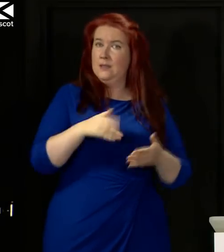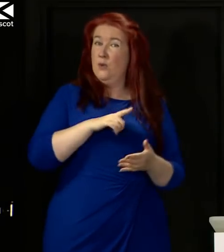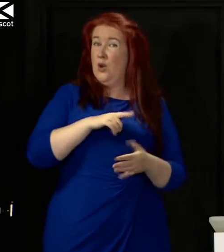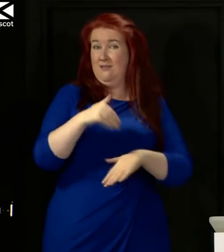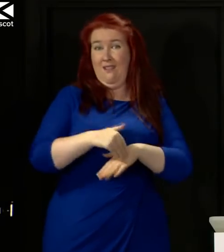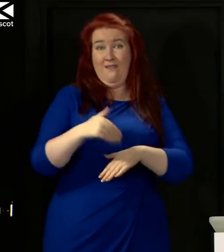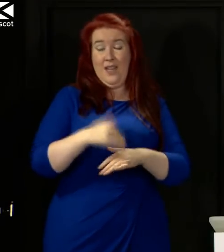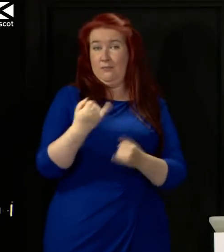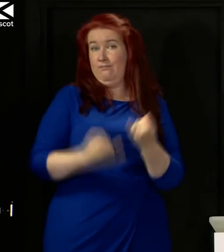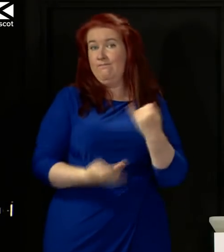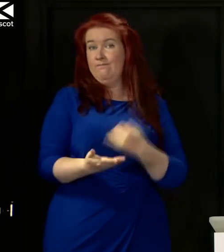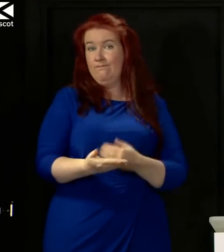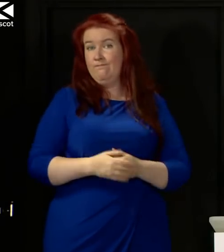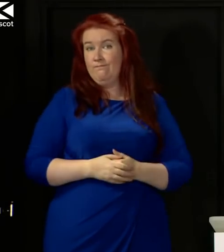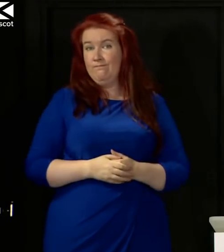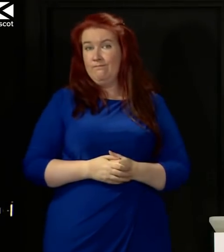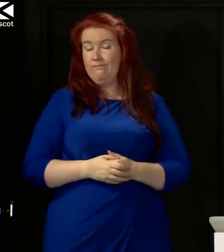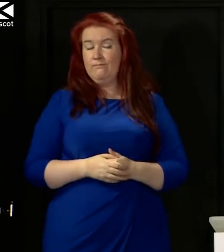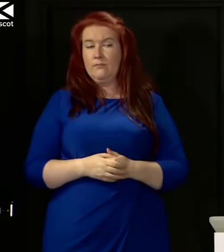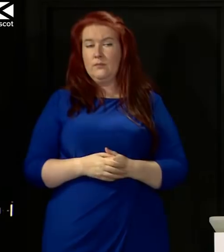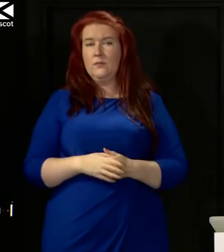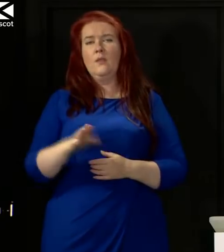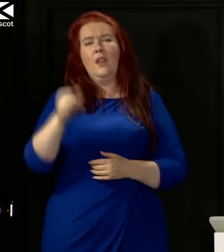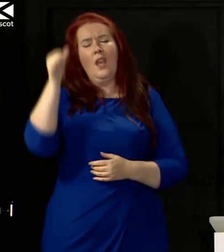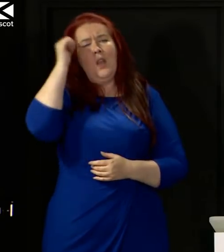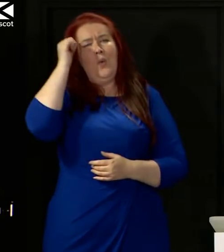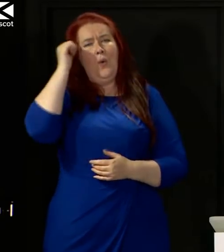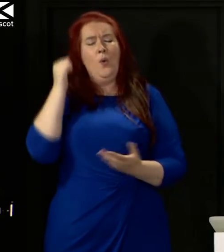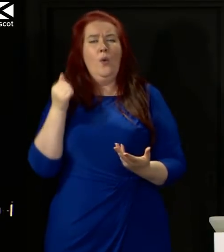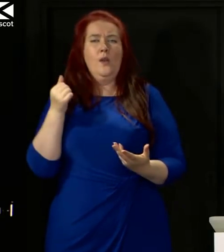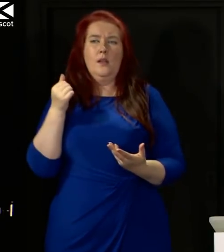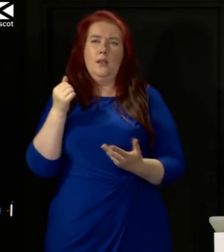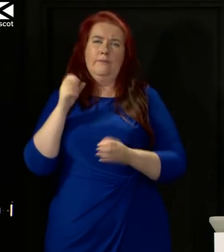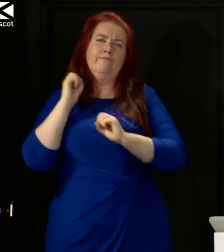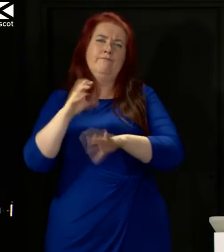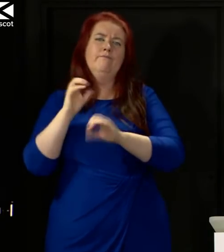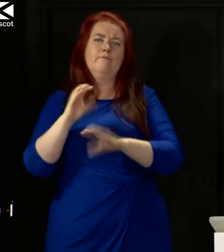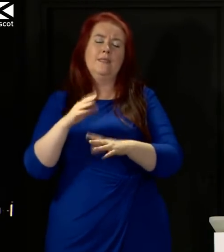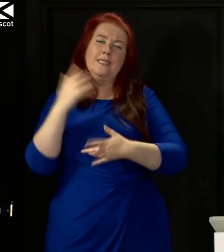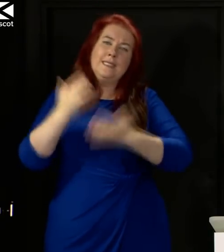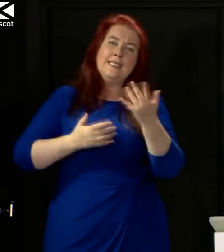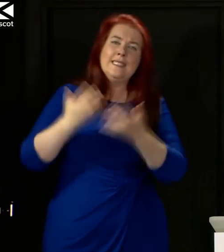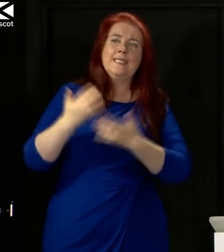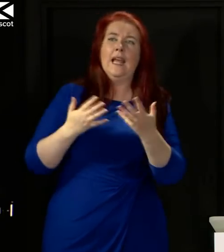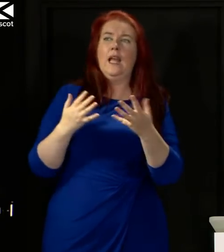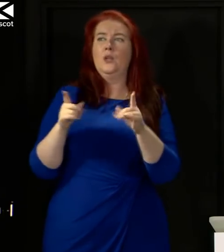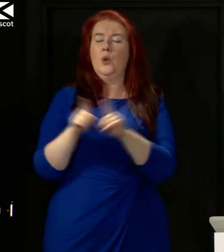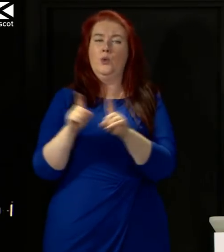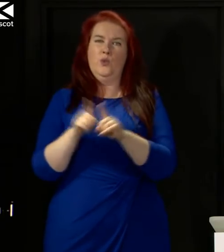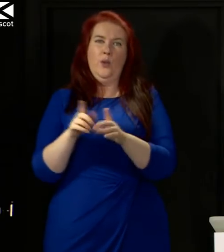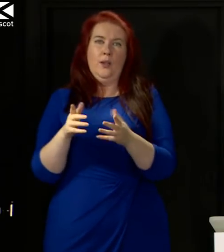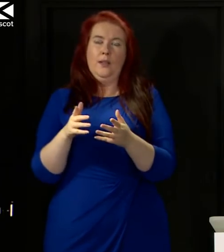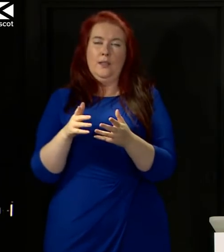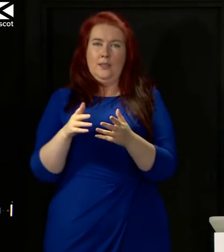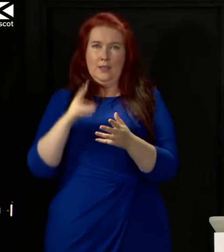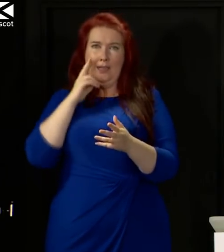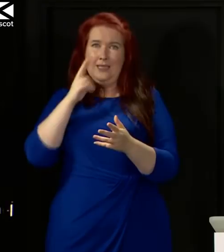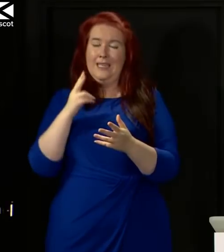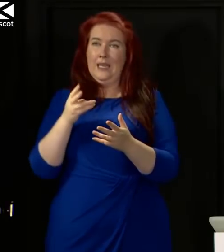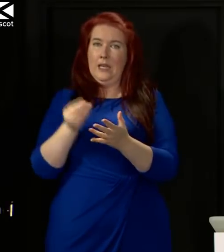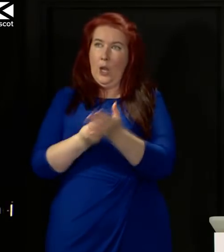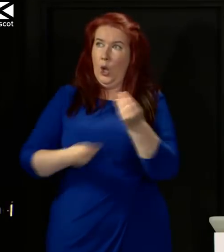Now I know that these kinds of statistics, and generally increasing economic anxiety